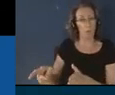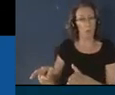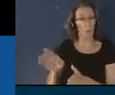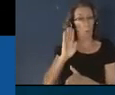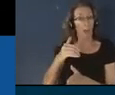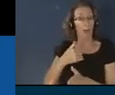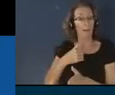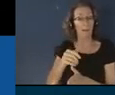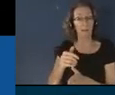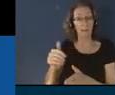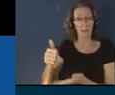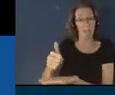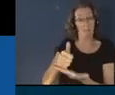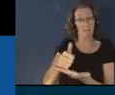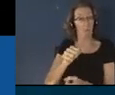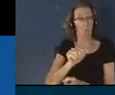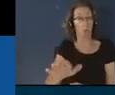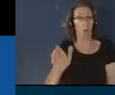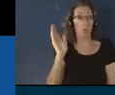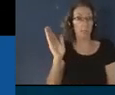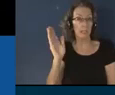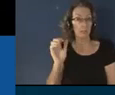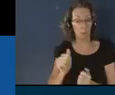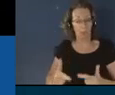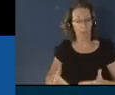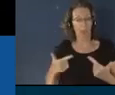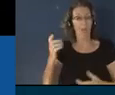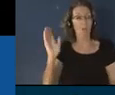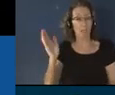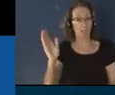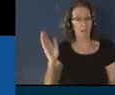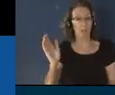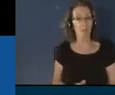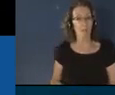assisting you with your presentation at the live presentations for the conference, consider having